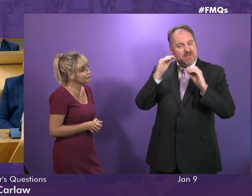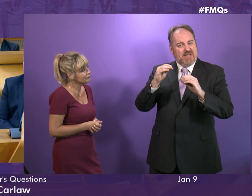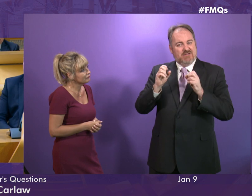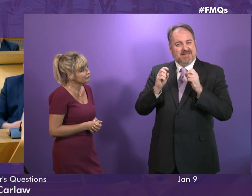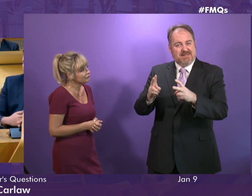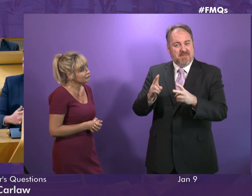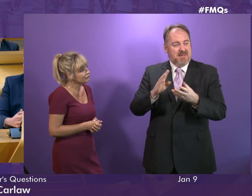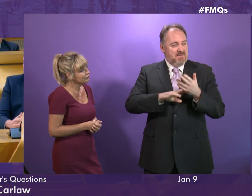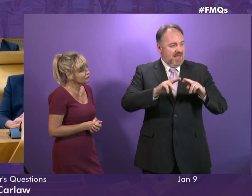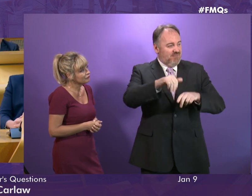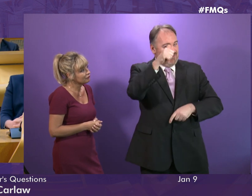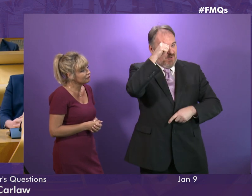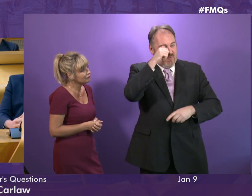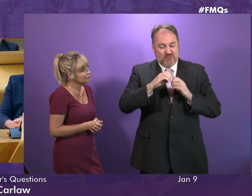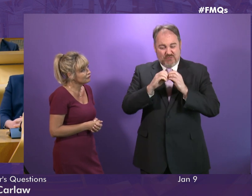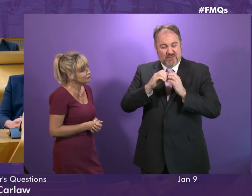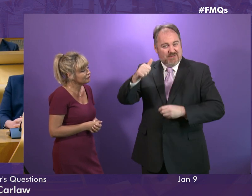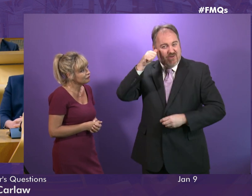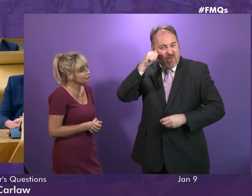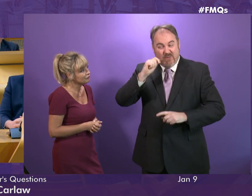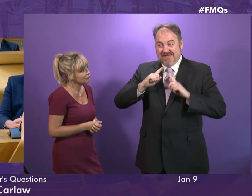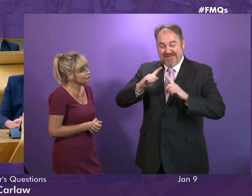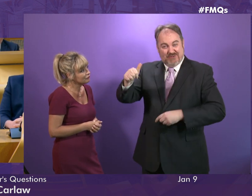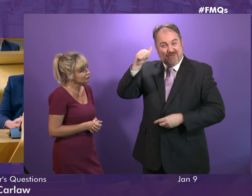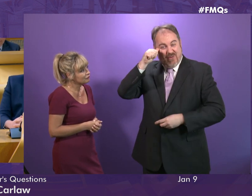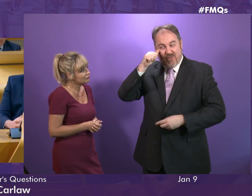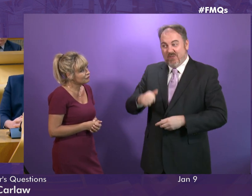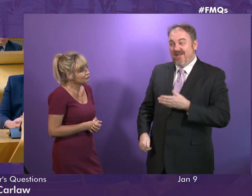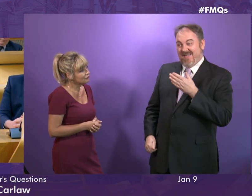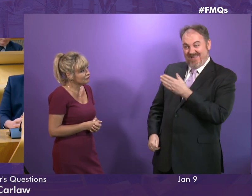it, teachers know it, students know it and, in private, the education secretary knows